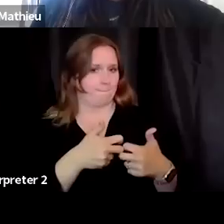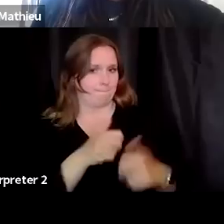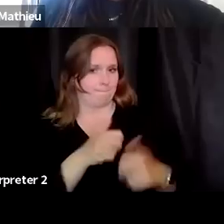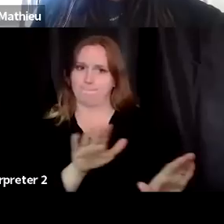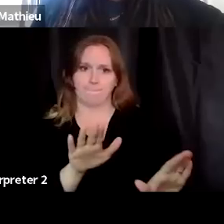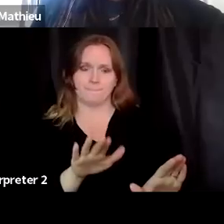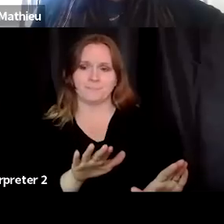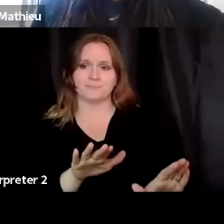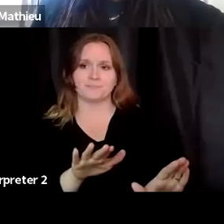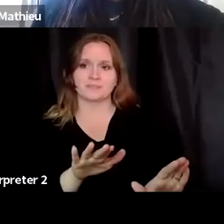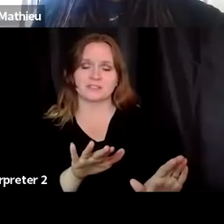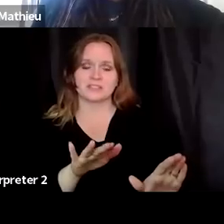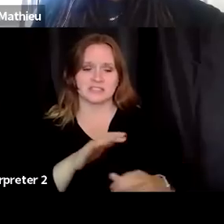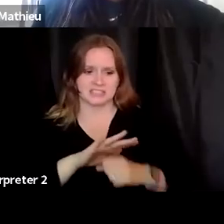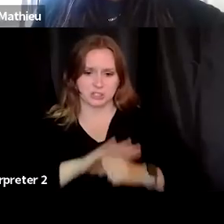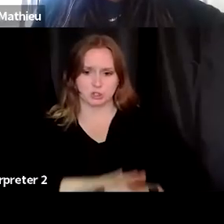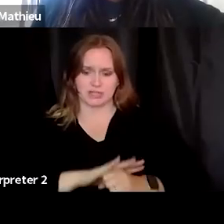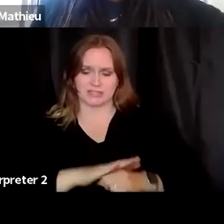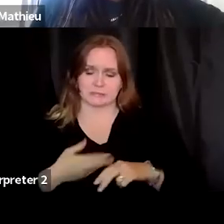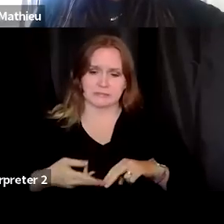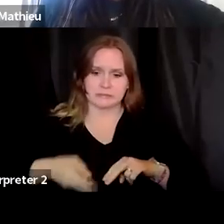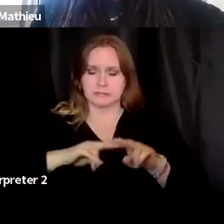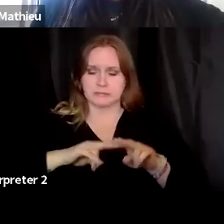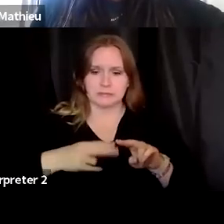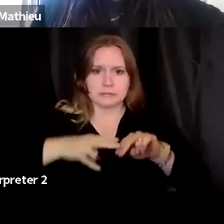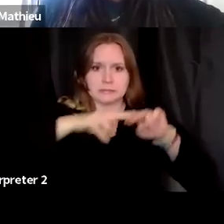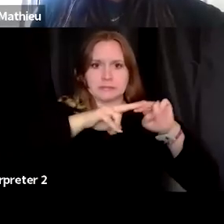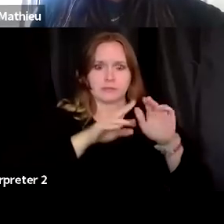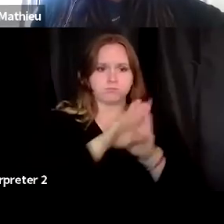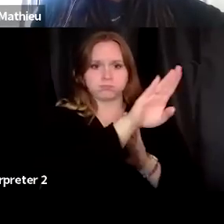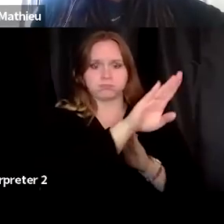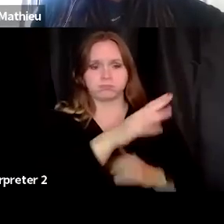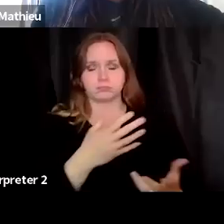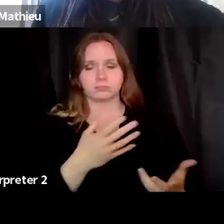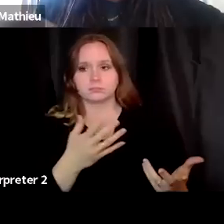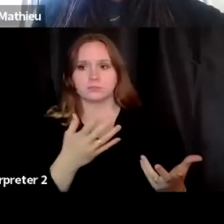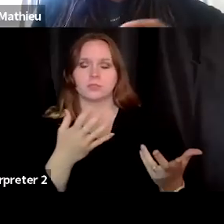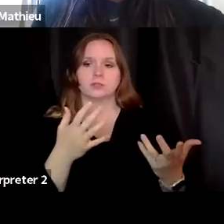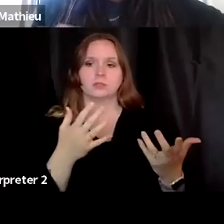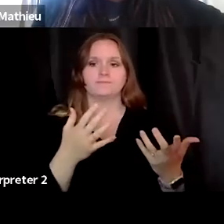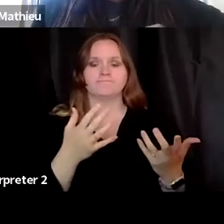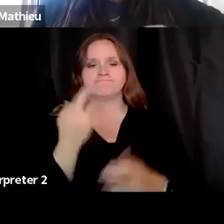the level of stress and behaviors that follows. So that's why it's of course it's important to kind of coordinate that care